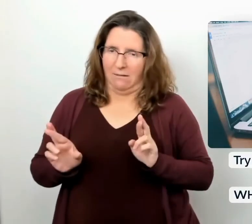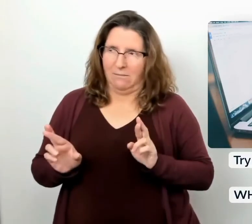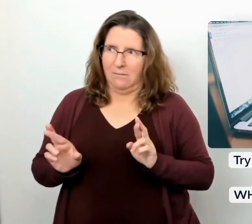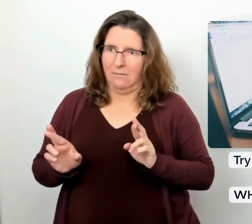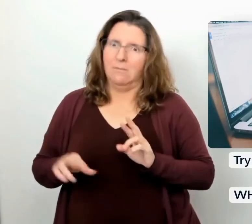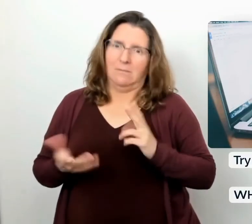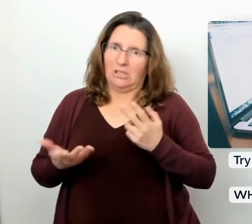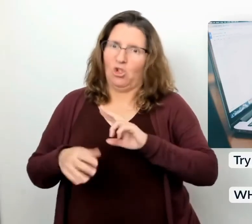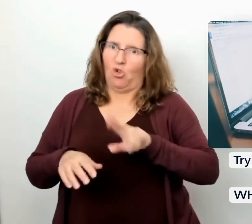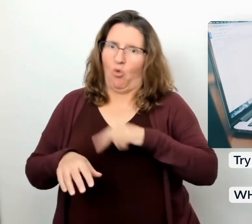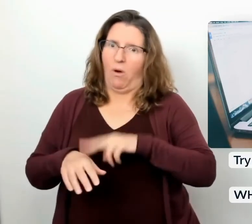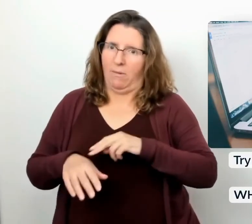Consider that 'normal'!